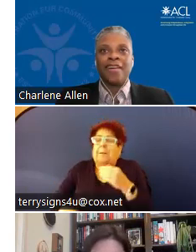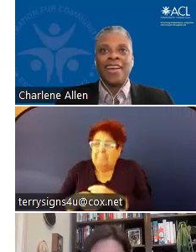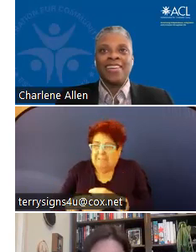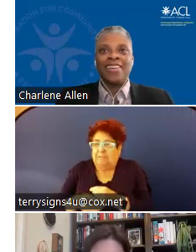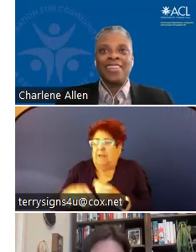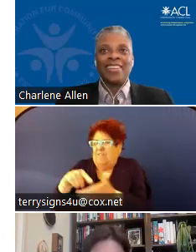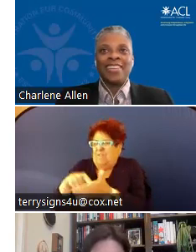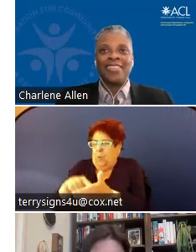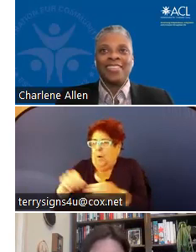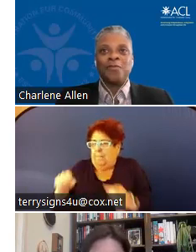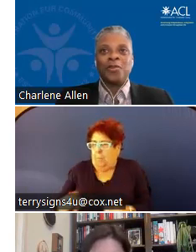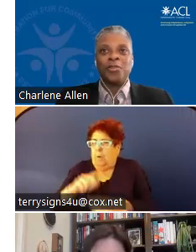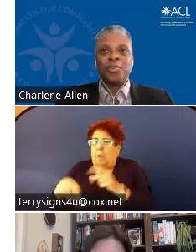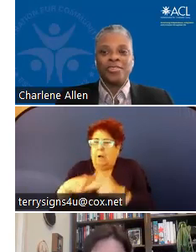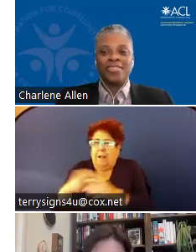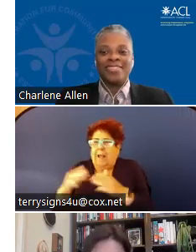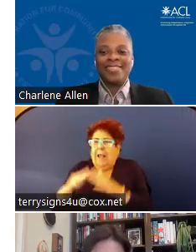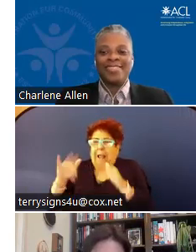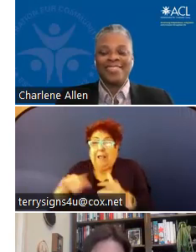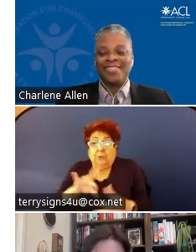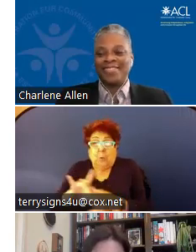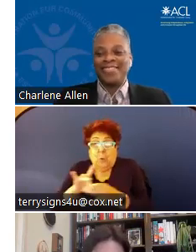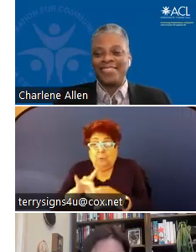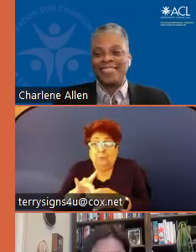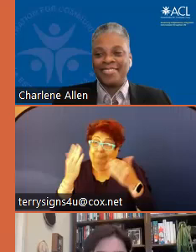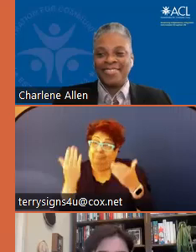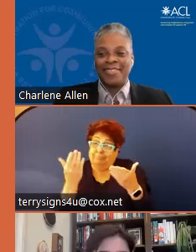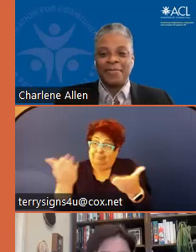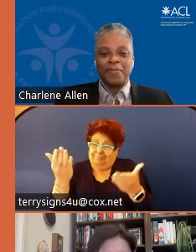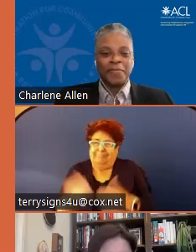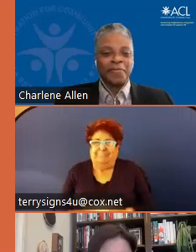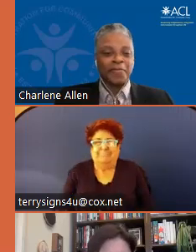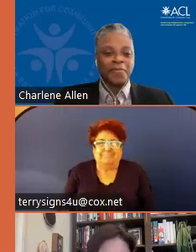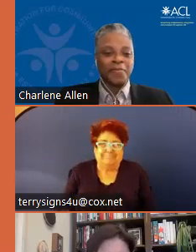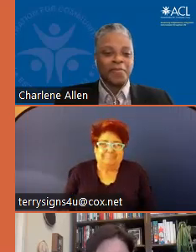Ryan and Leiha, the floor is yours.